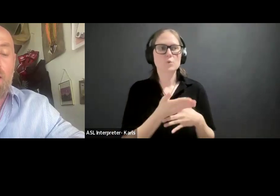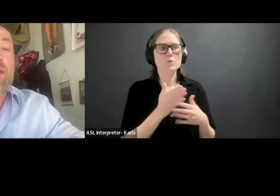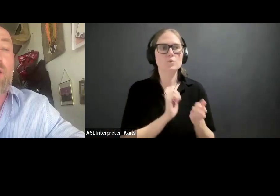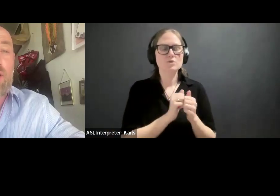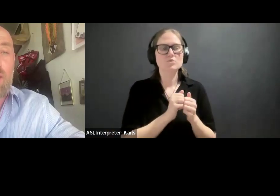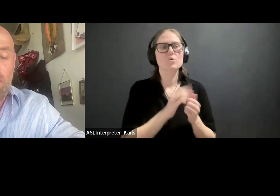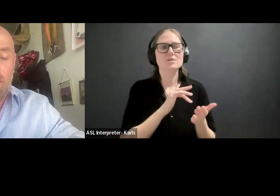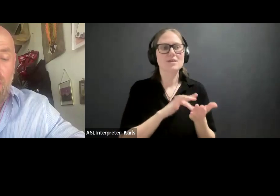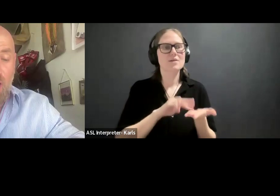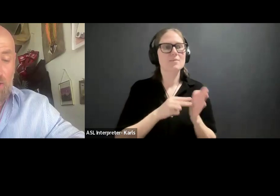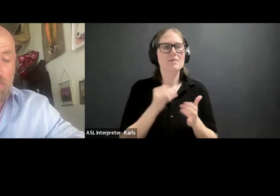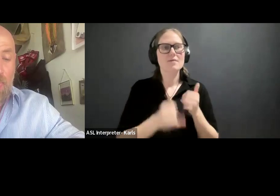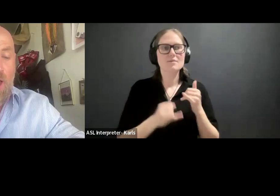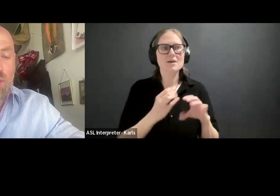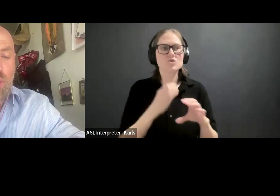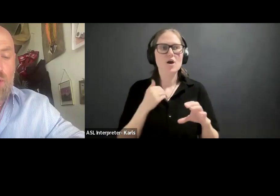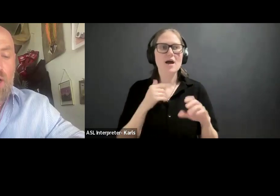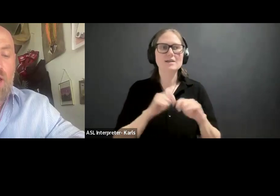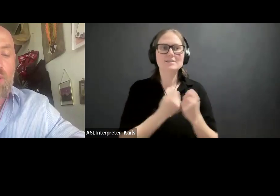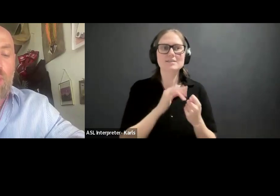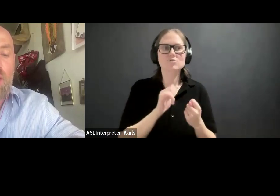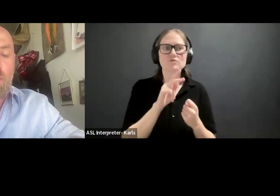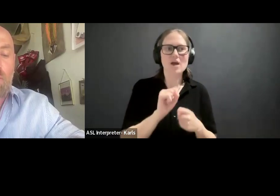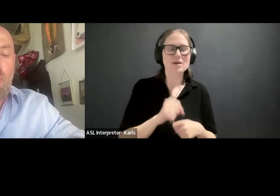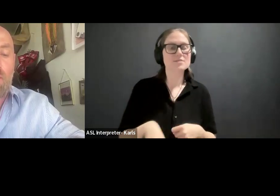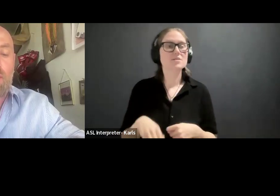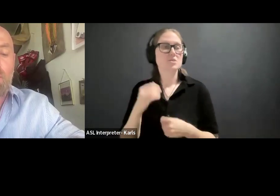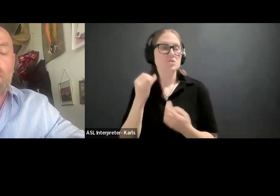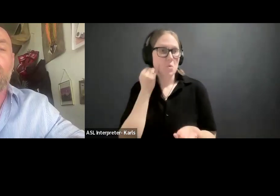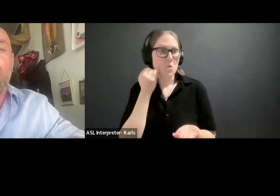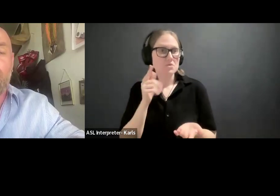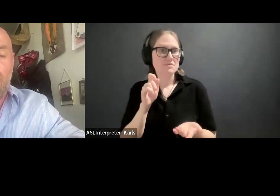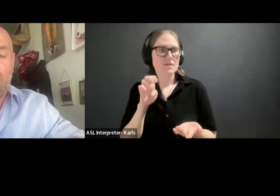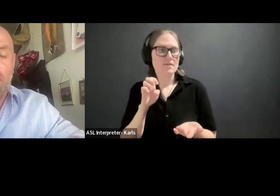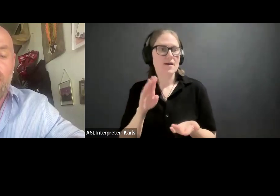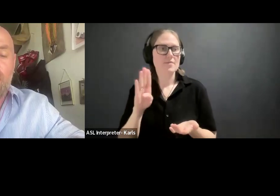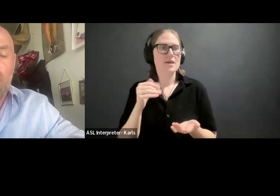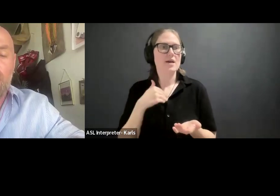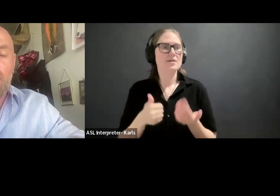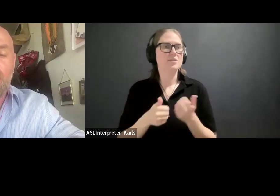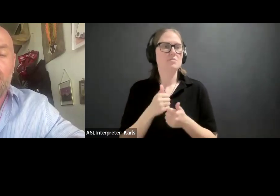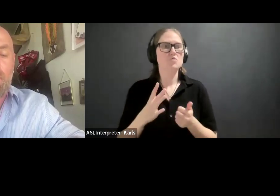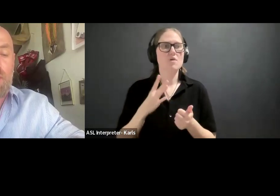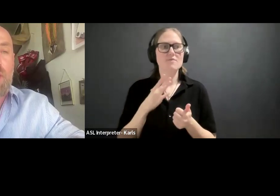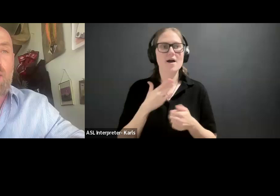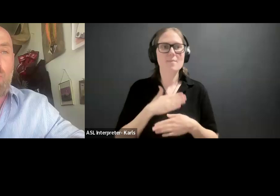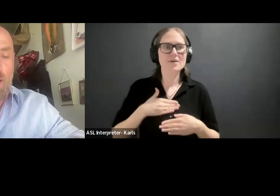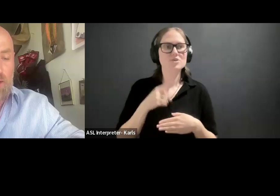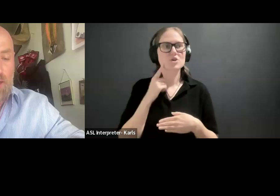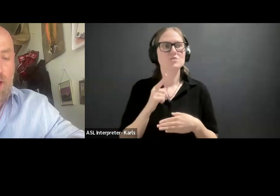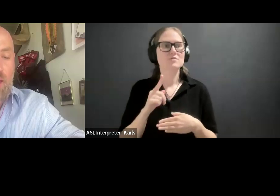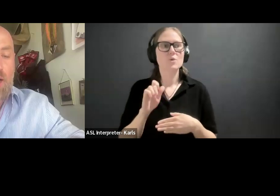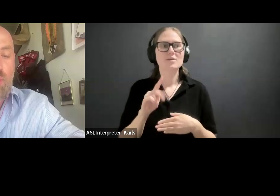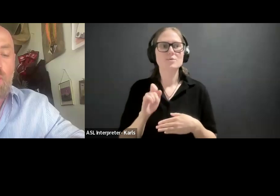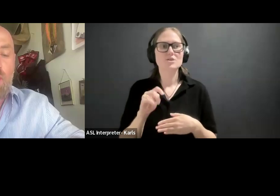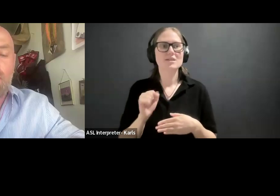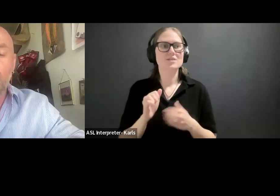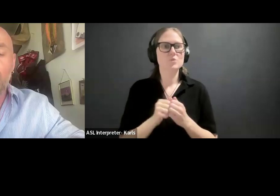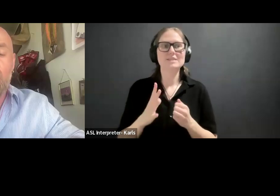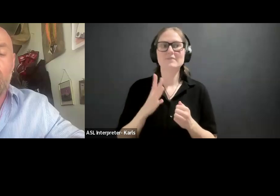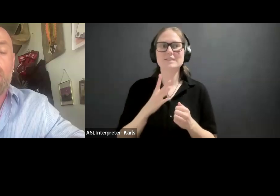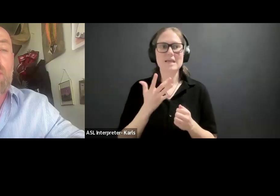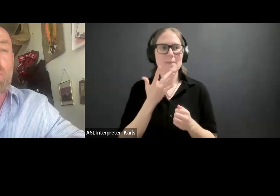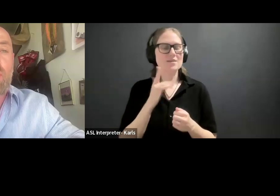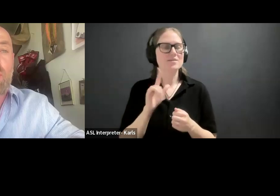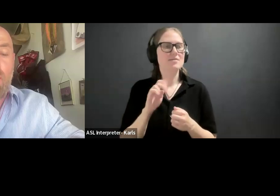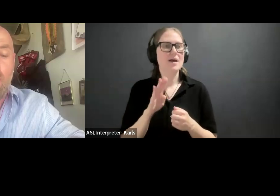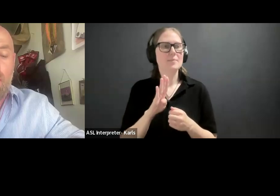carries teams of jocks. Supposedly, line B offers the most refined pleasures for libertines with sophisticated palates. Line B runs through the city's most disreputable barrios.